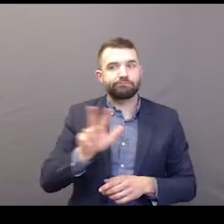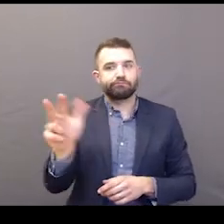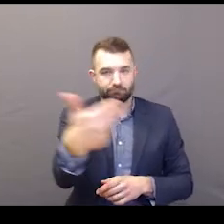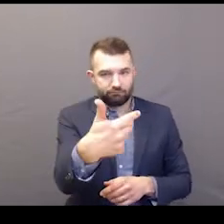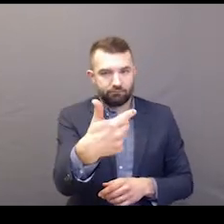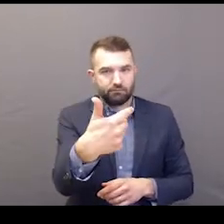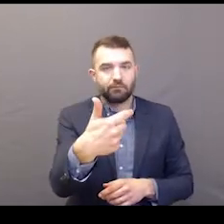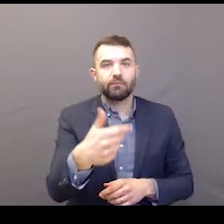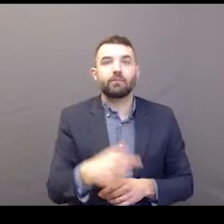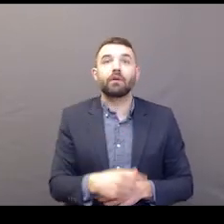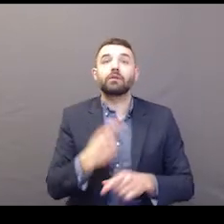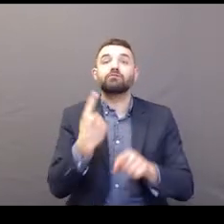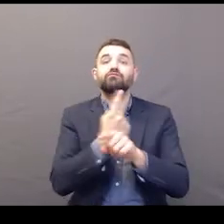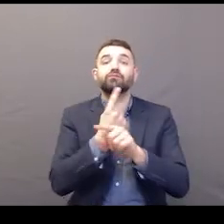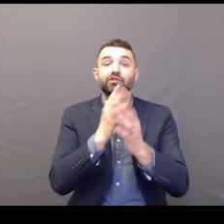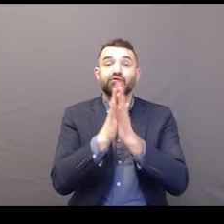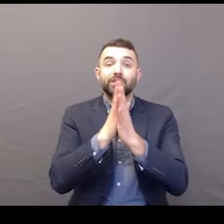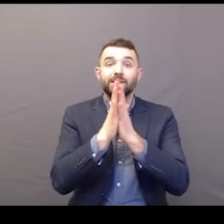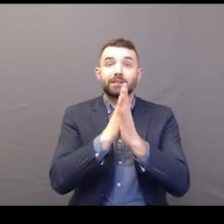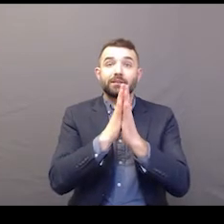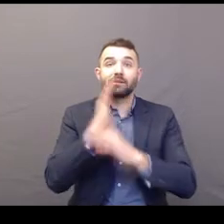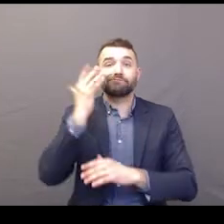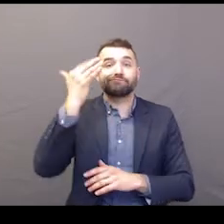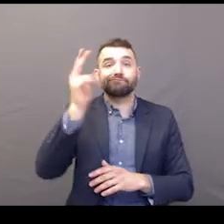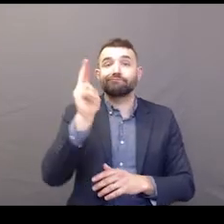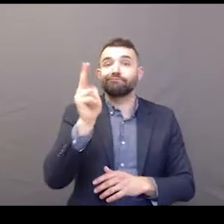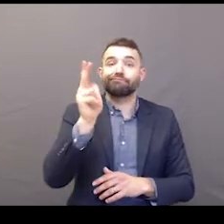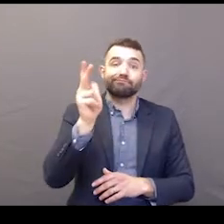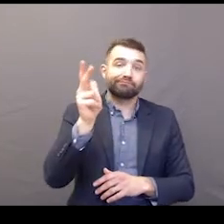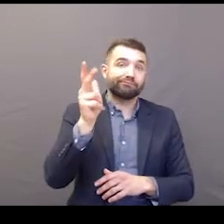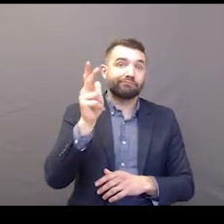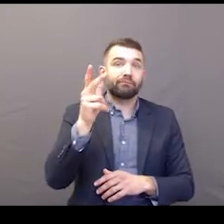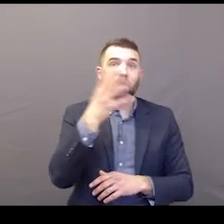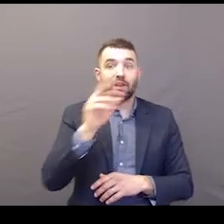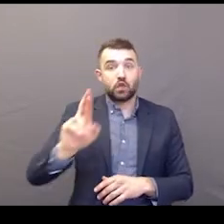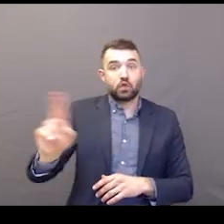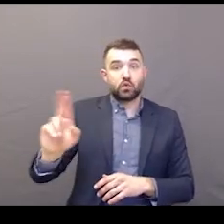traffic to continue straight, and it will retain a right turn pocket for general purpose traffic.